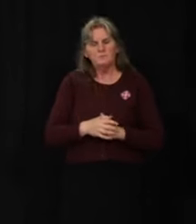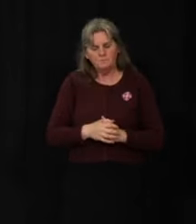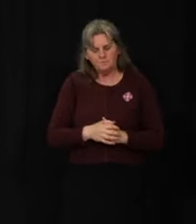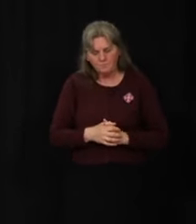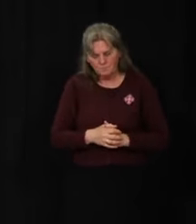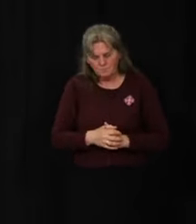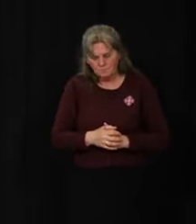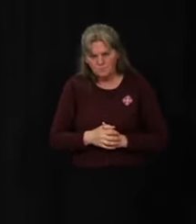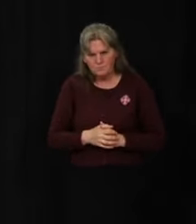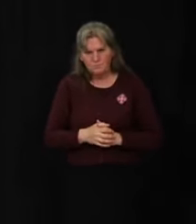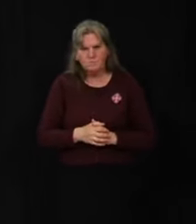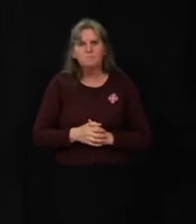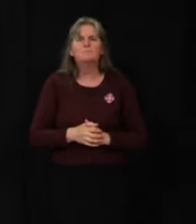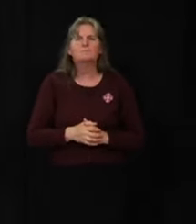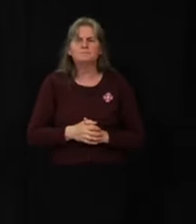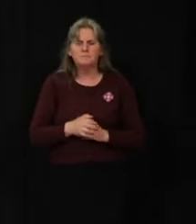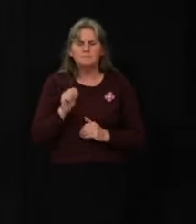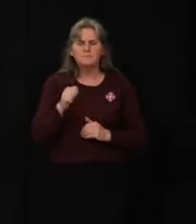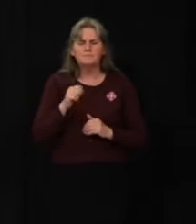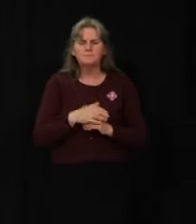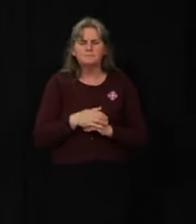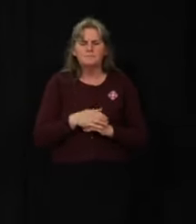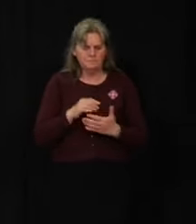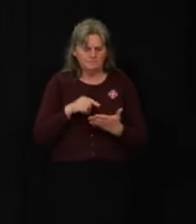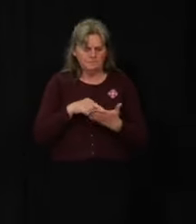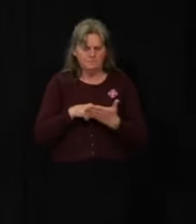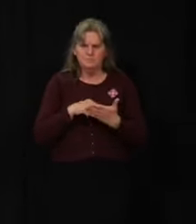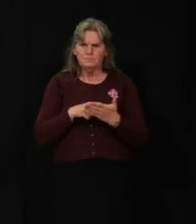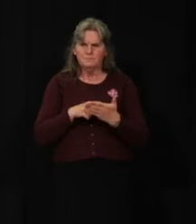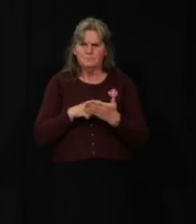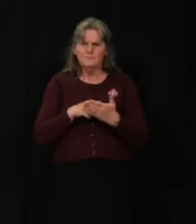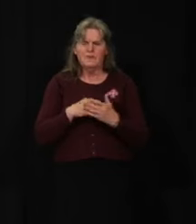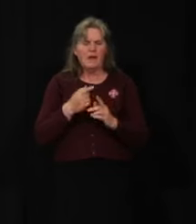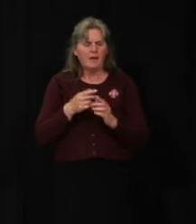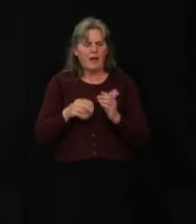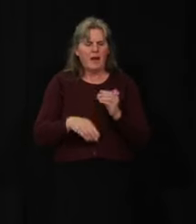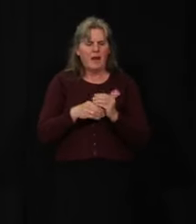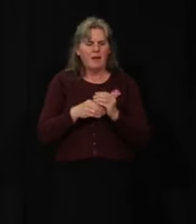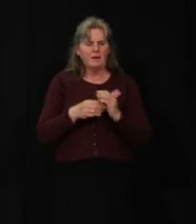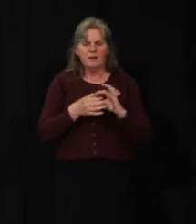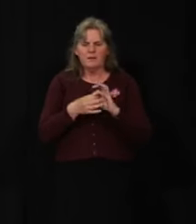of the Chief Medical Officer of help. On a weekly basis, we have check